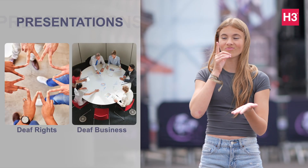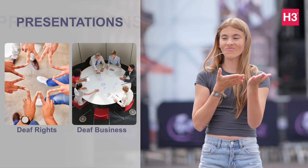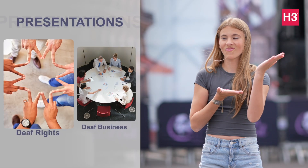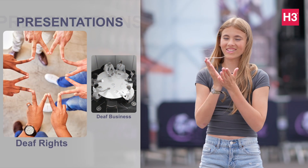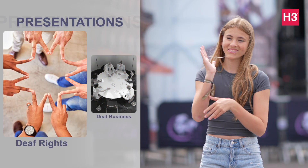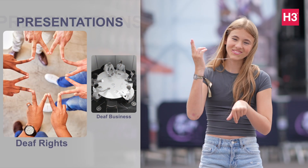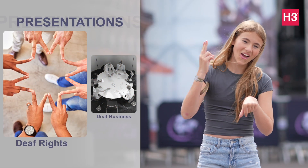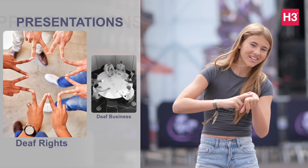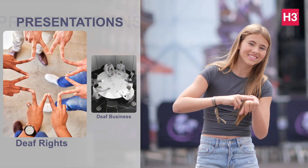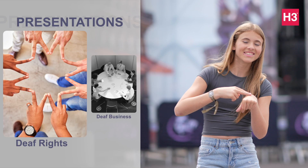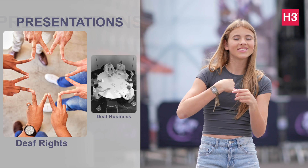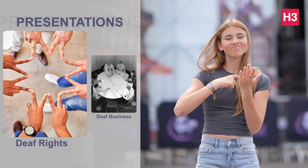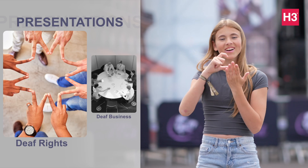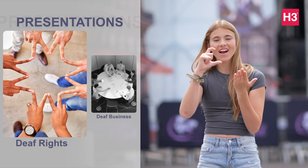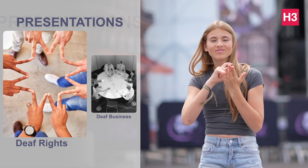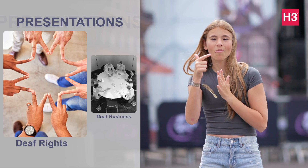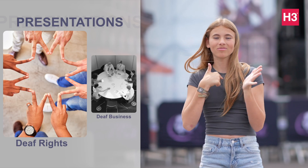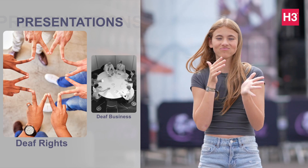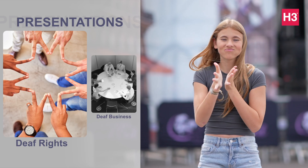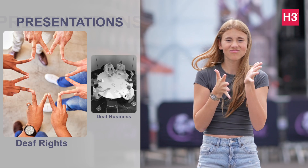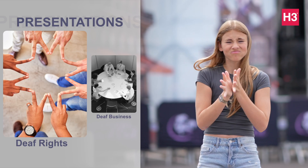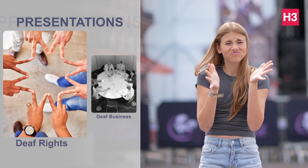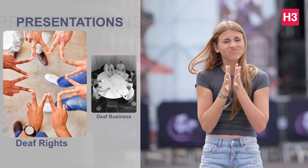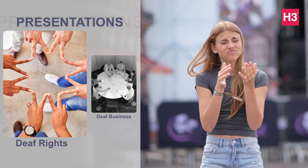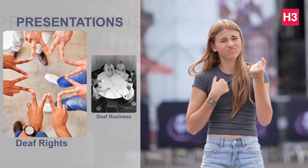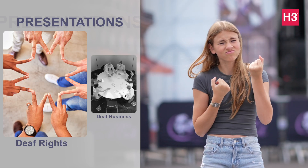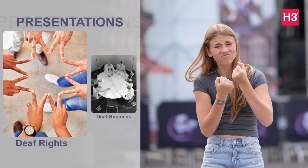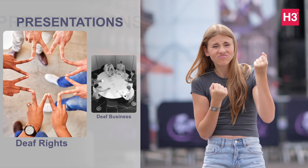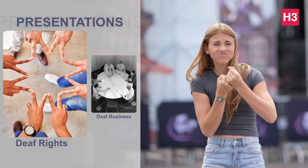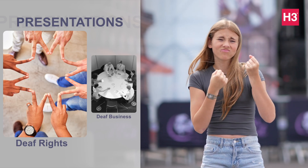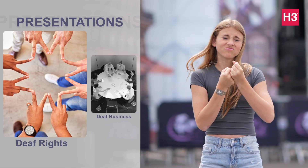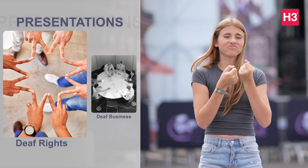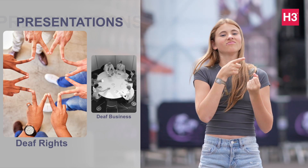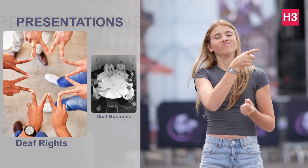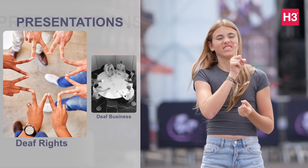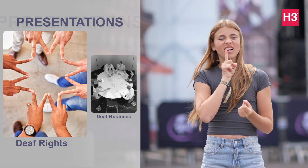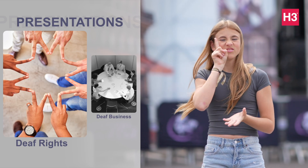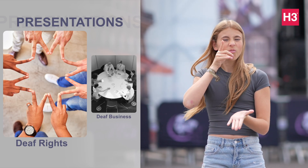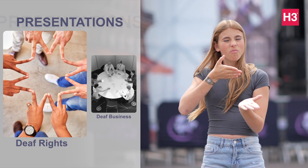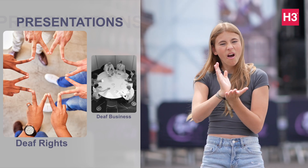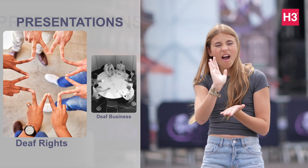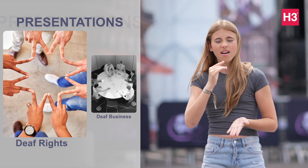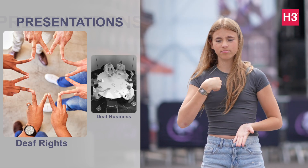Deaf rights, of course! I advocate for them on Instagram.